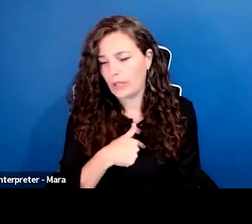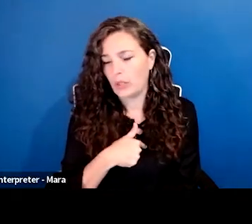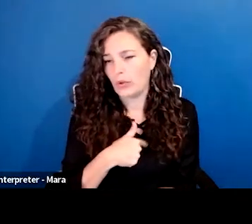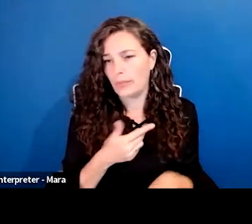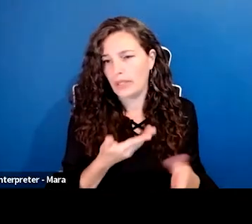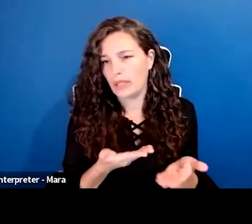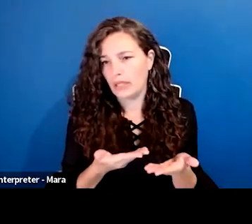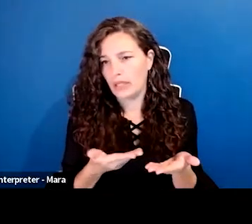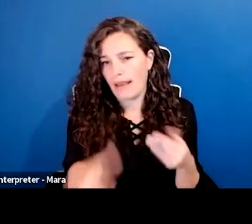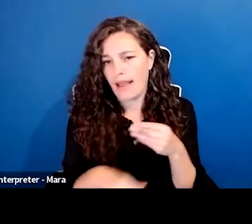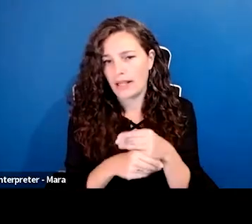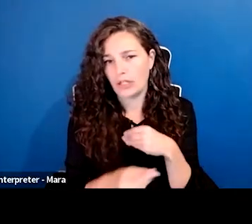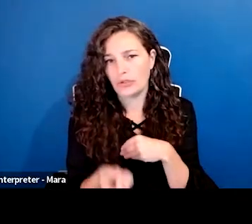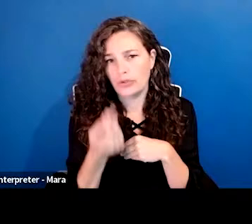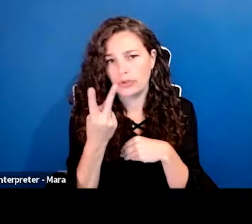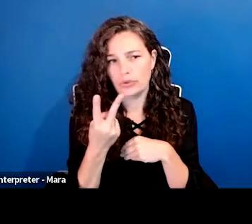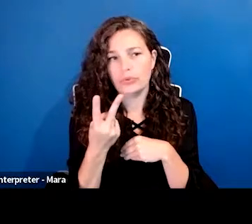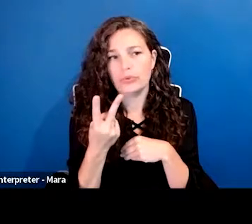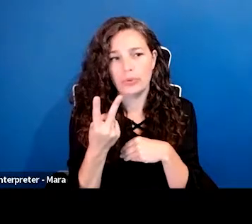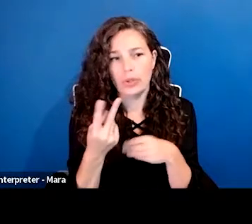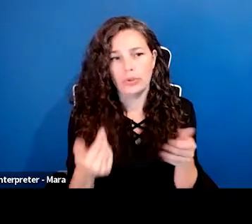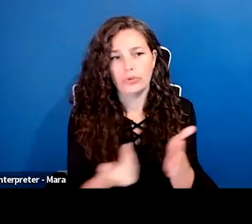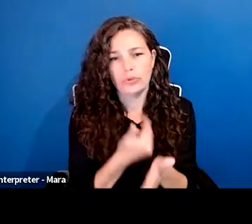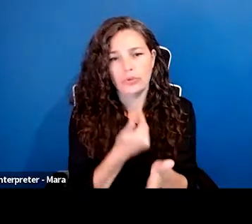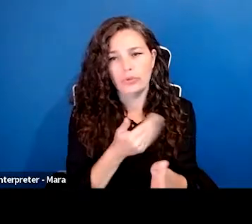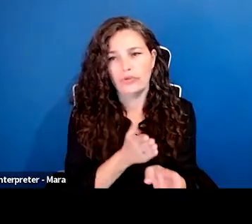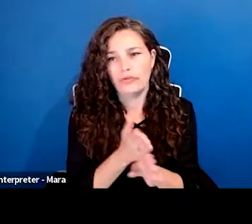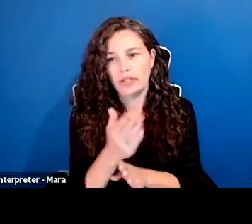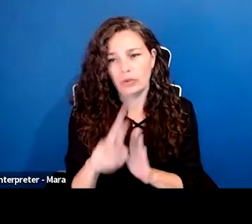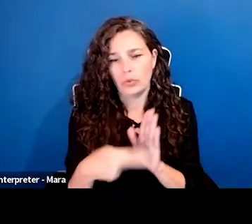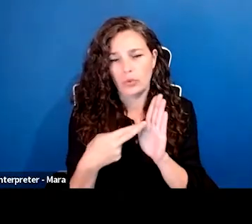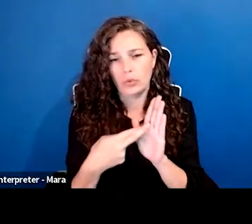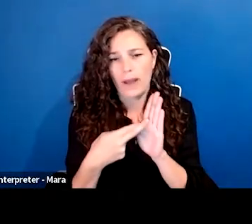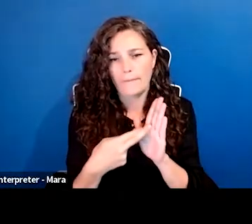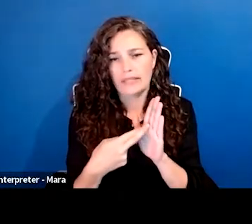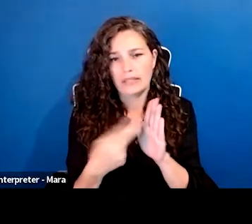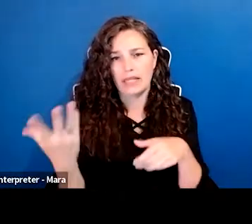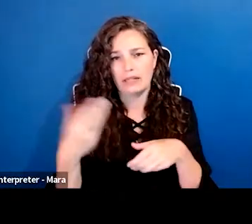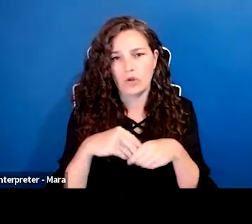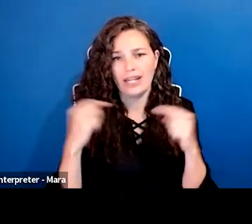to our team and they should be coming a board very soon. And we're excited about that.